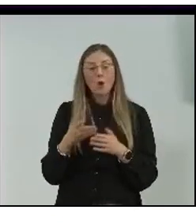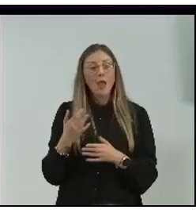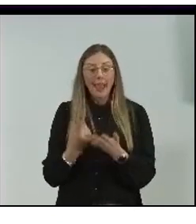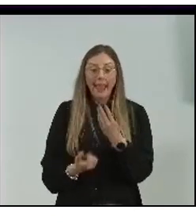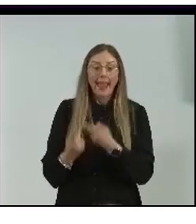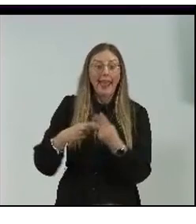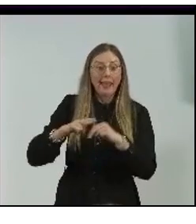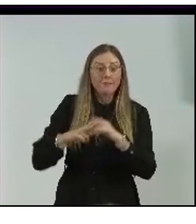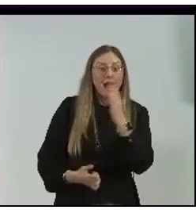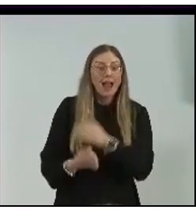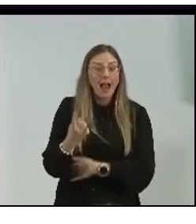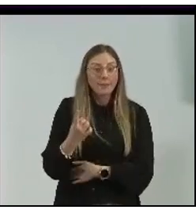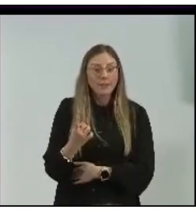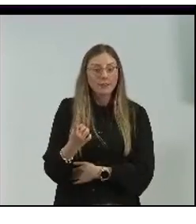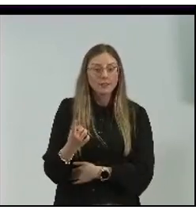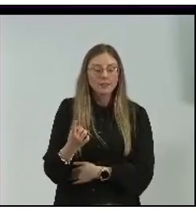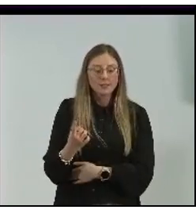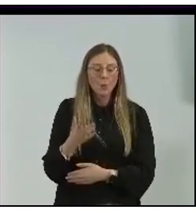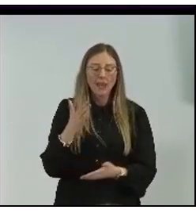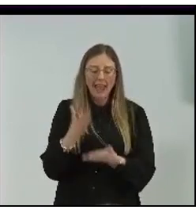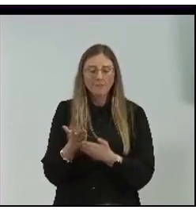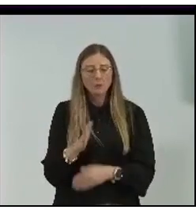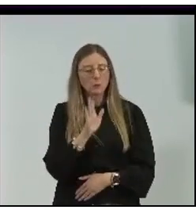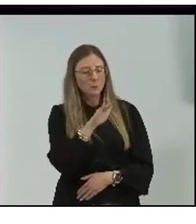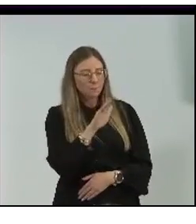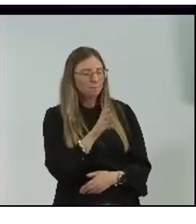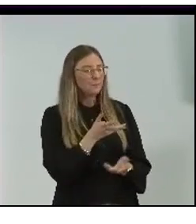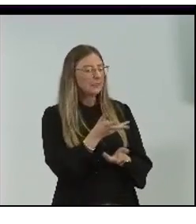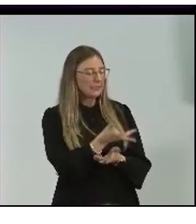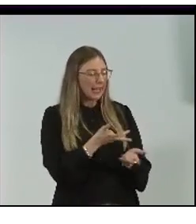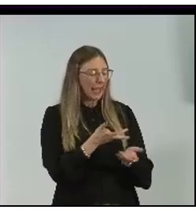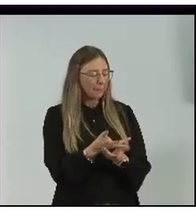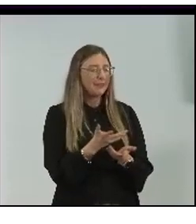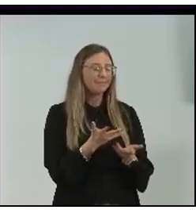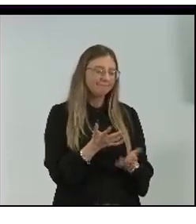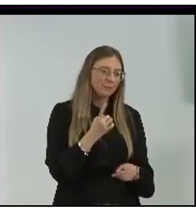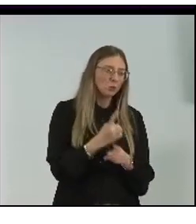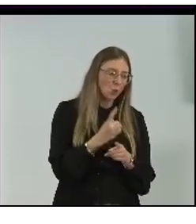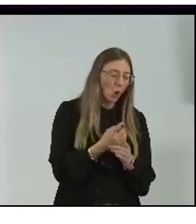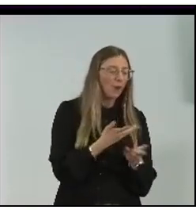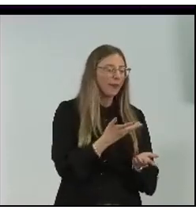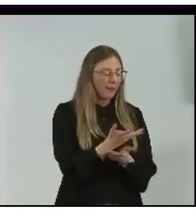We understand why it got to that stage. And then it's about empowering people to,